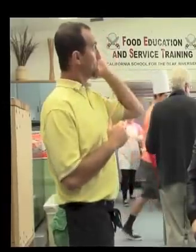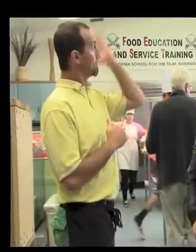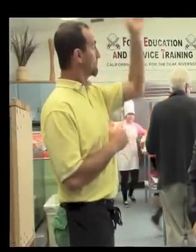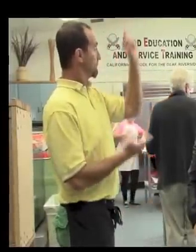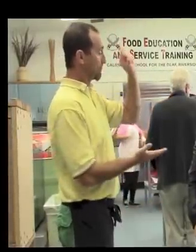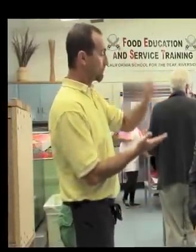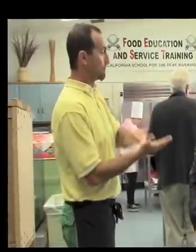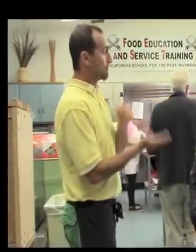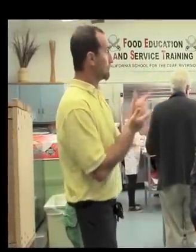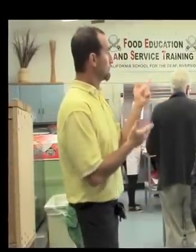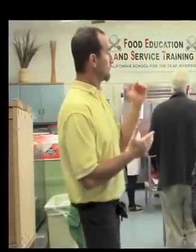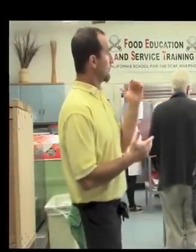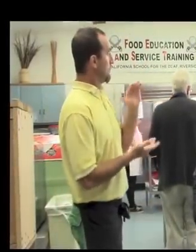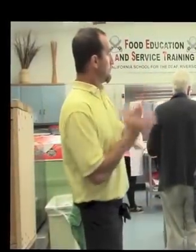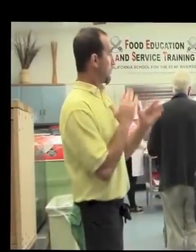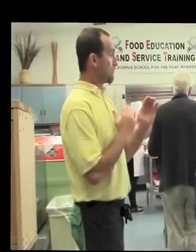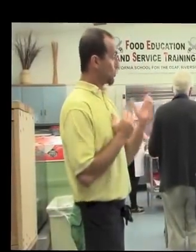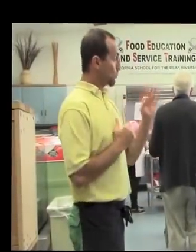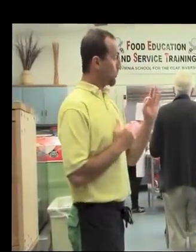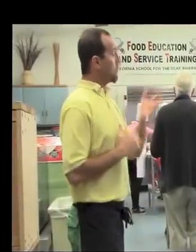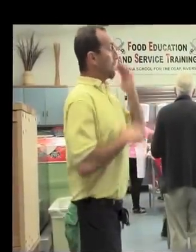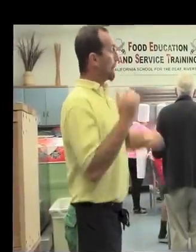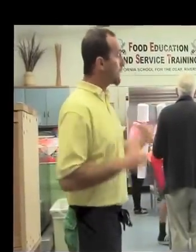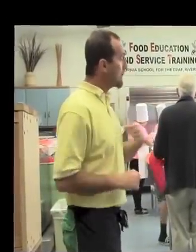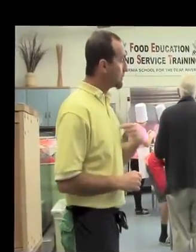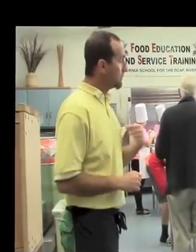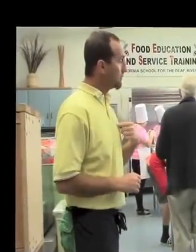Teacher Ian: I hope the students someday become better chefs than me! That's my goal!